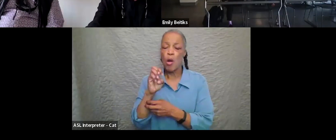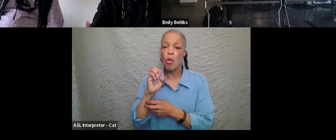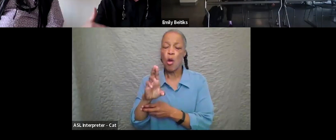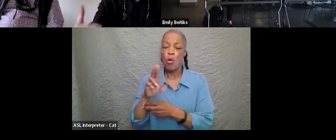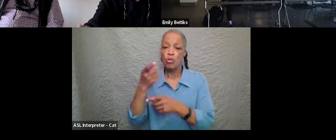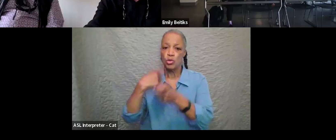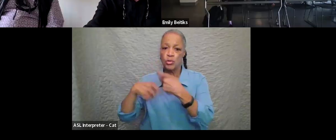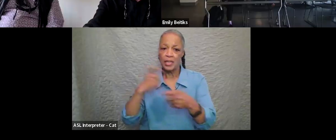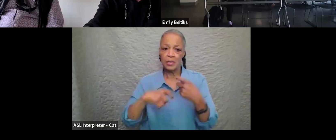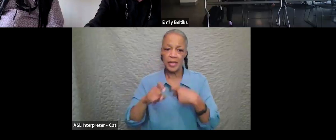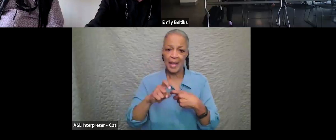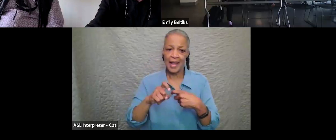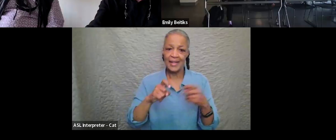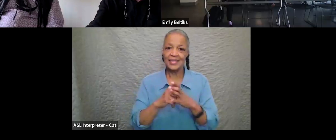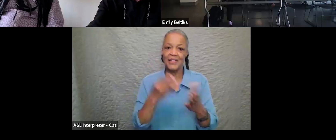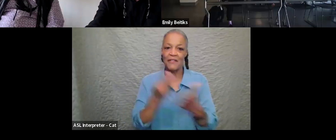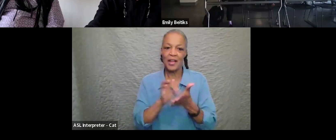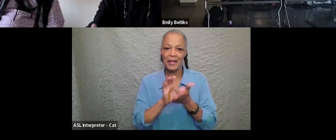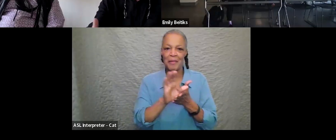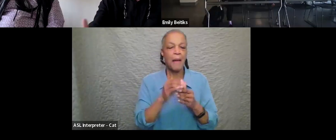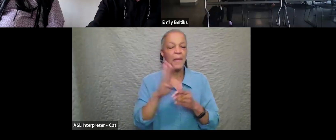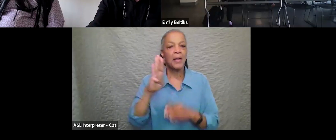funded by a big biotech company that wound